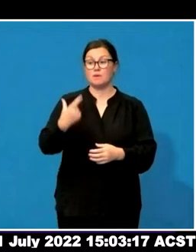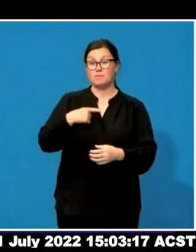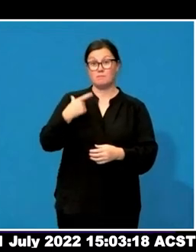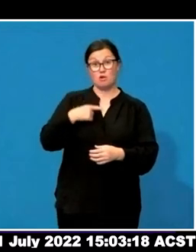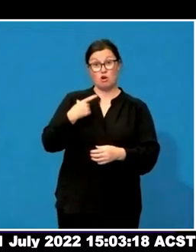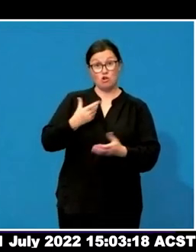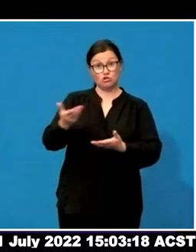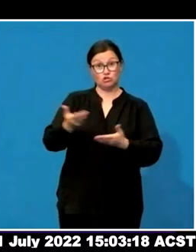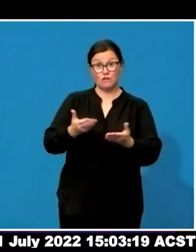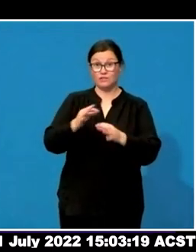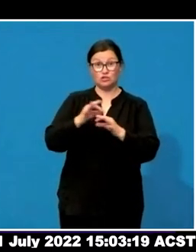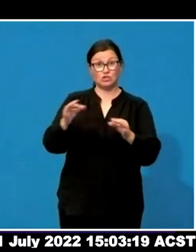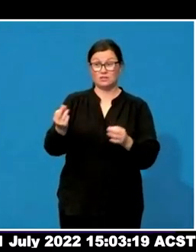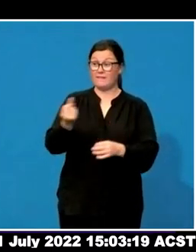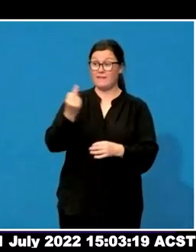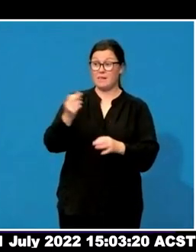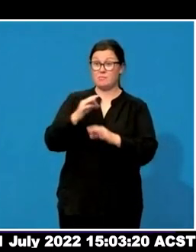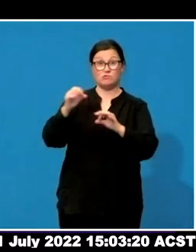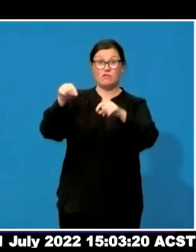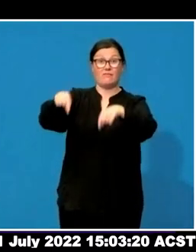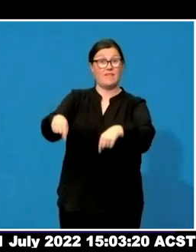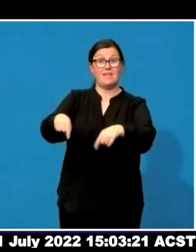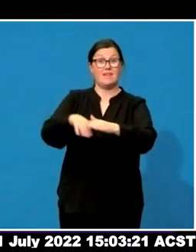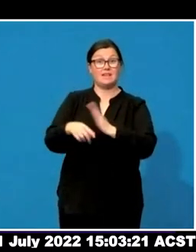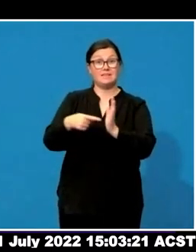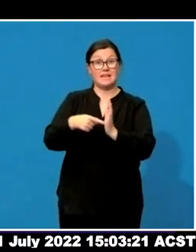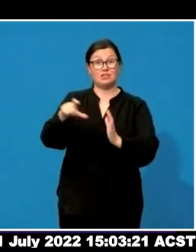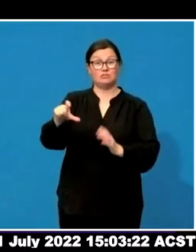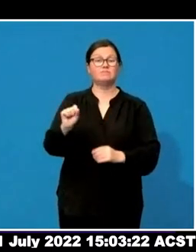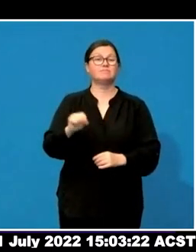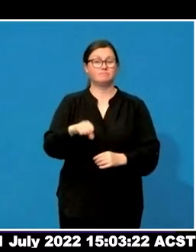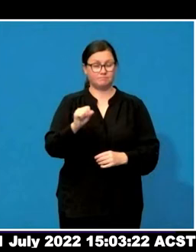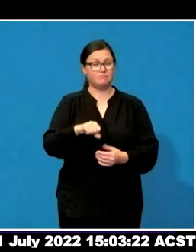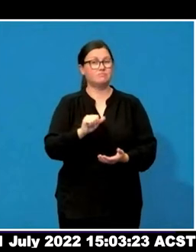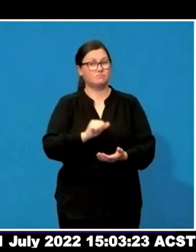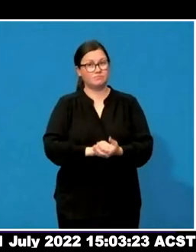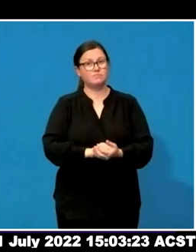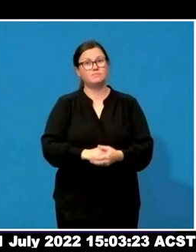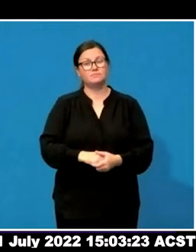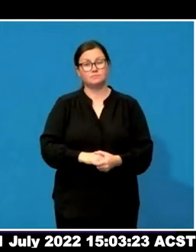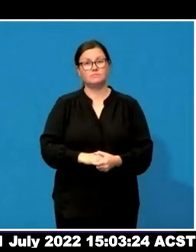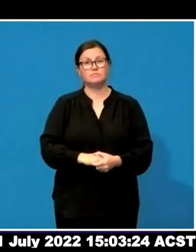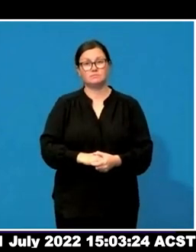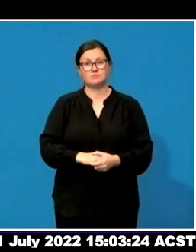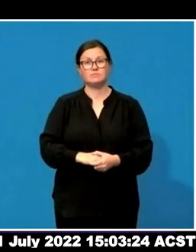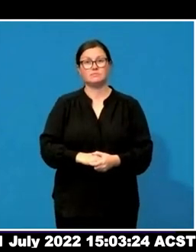That's correct. CHAIR: From your statement it appears that Joziah had a